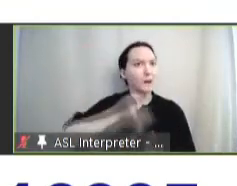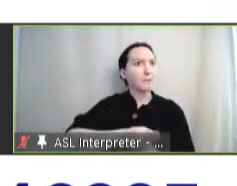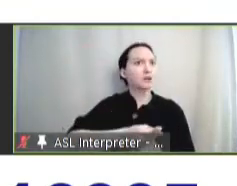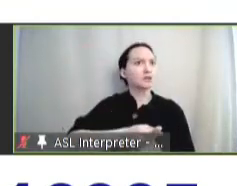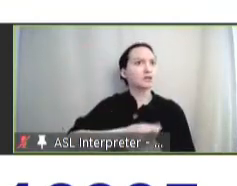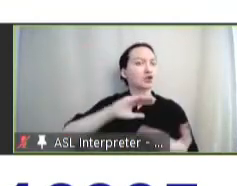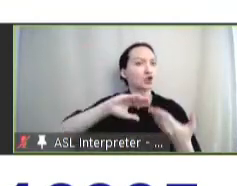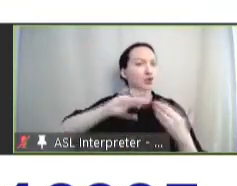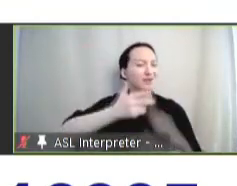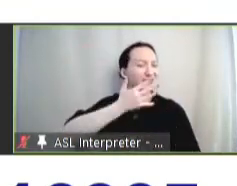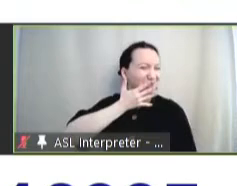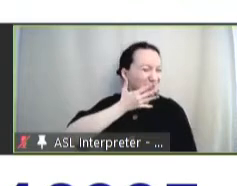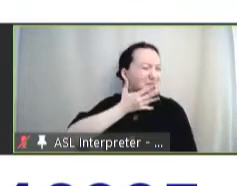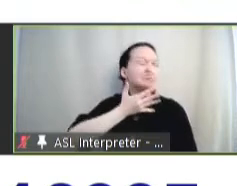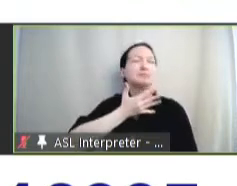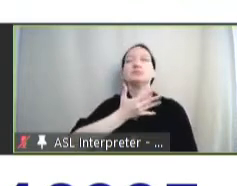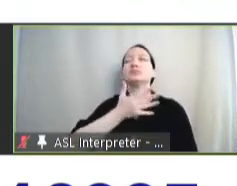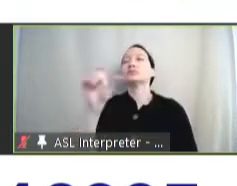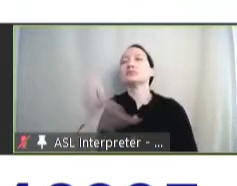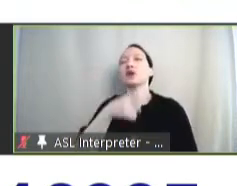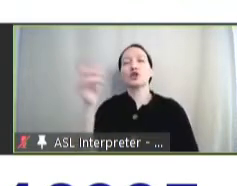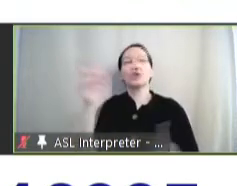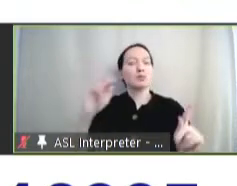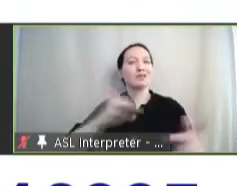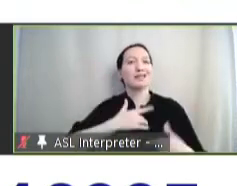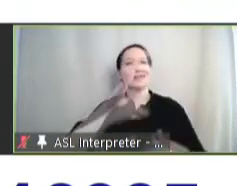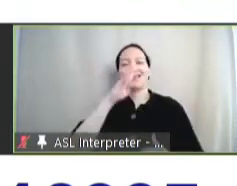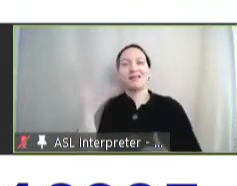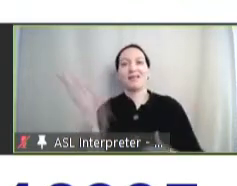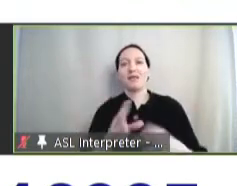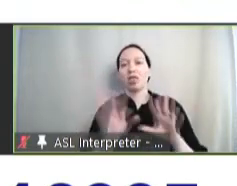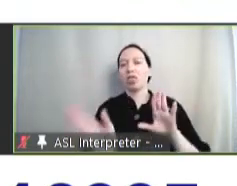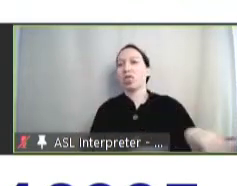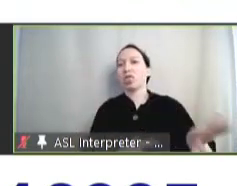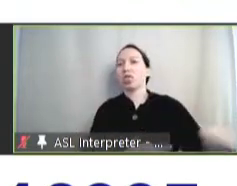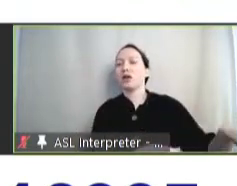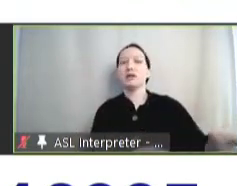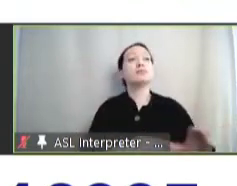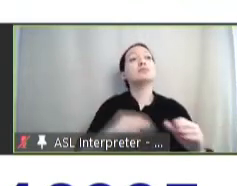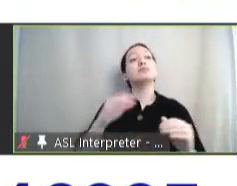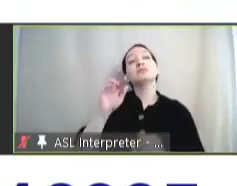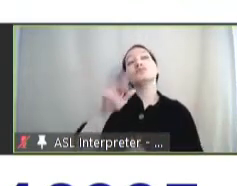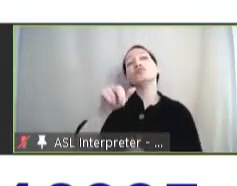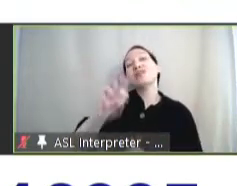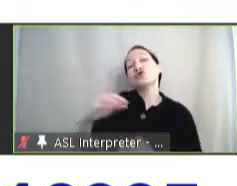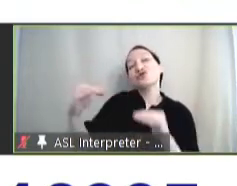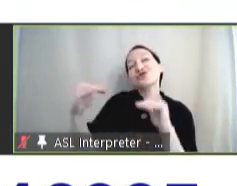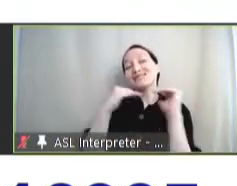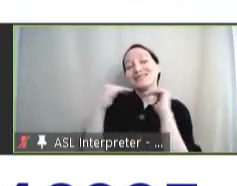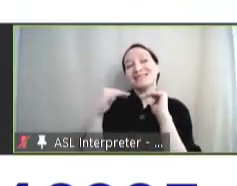of color and other underserved populations. Racial Justice and building equities are one of the four